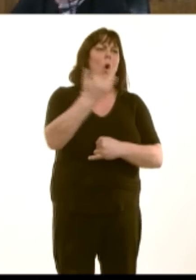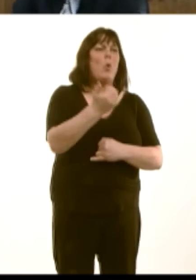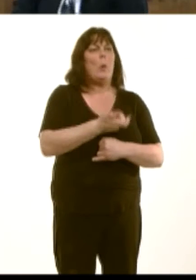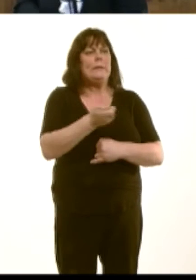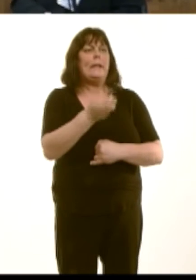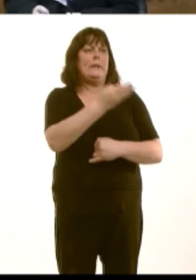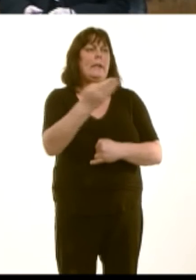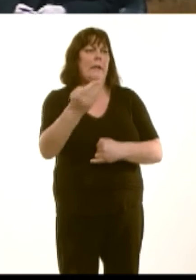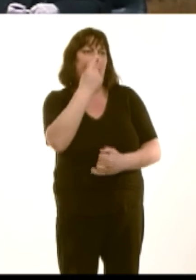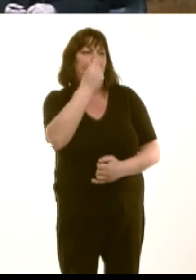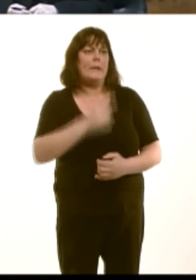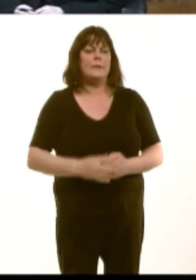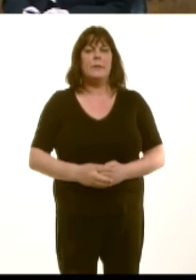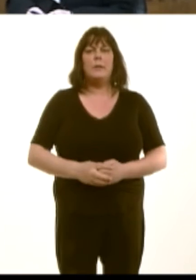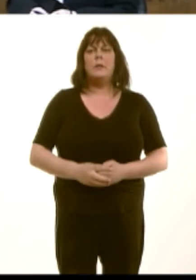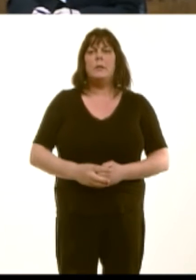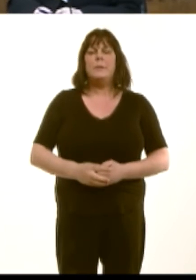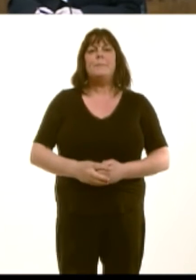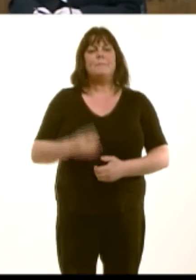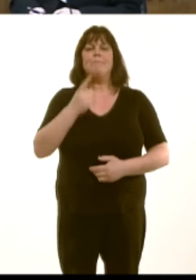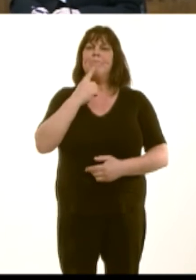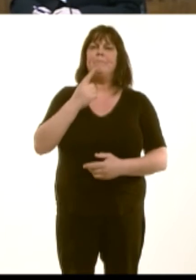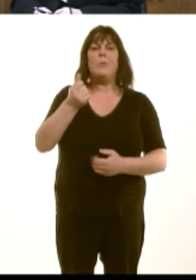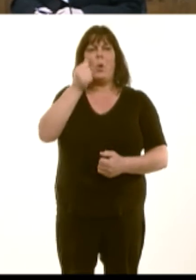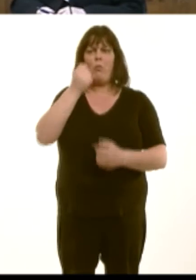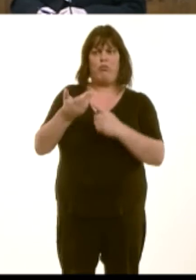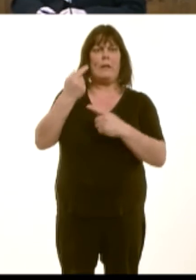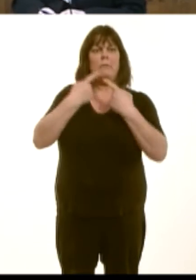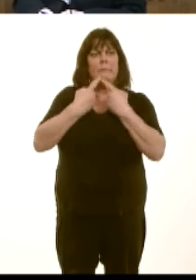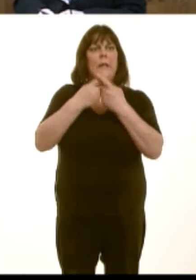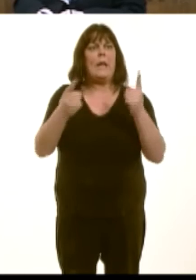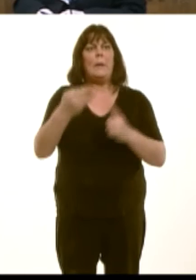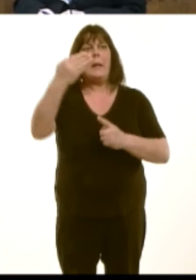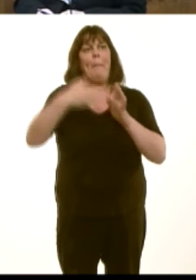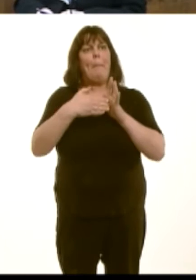I welcome the £11 million investment recently announced to improve the performance of the